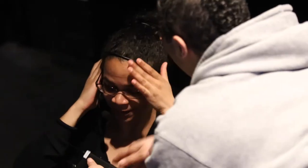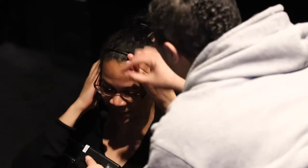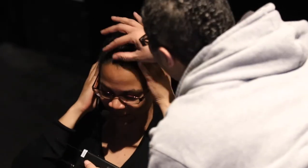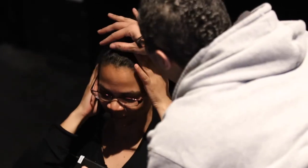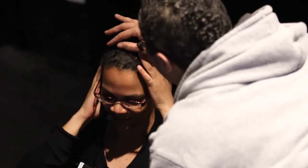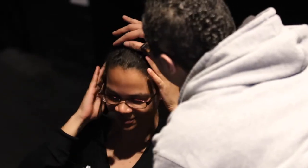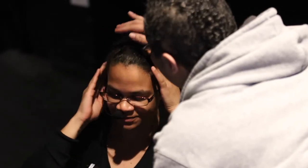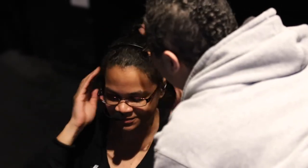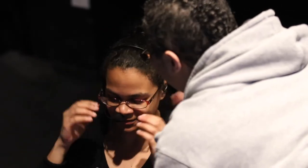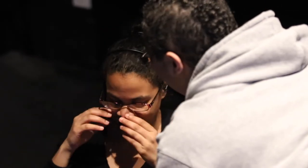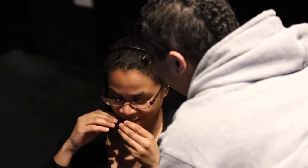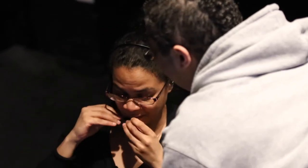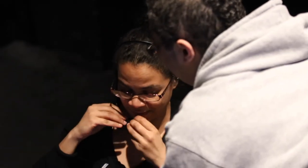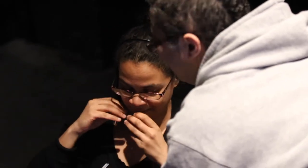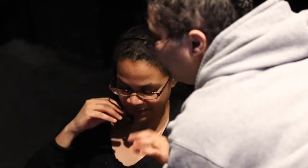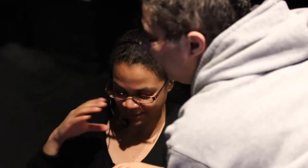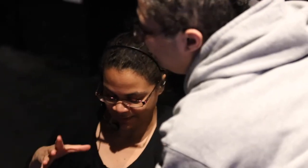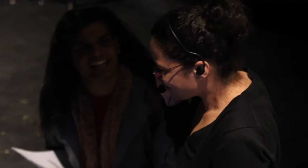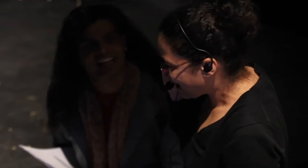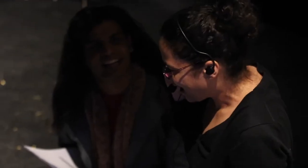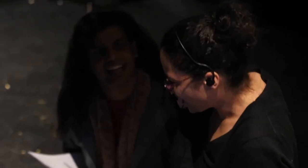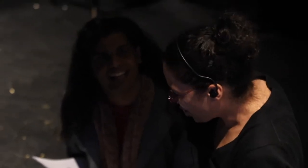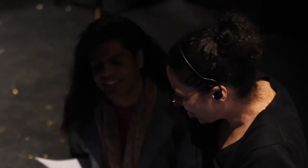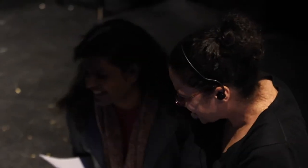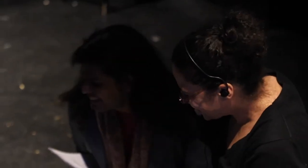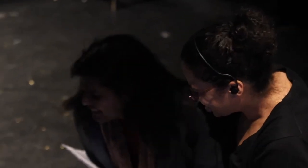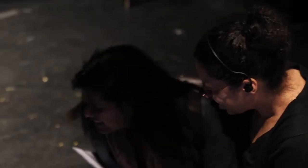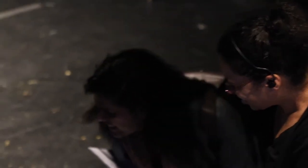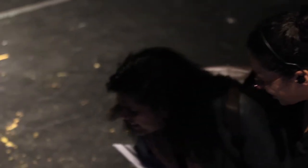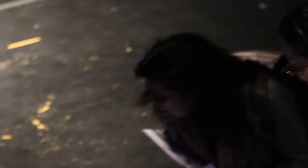We've wanted to work in ways that are affordable when we don't have the support of the institution.